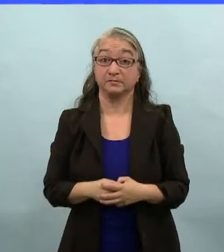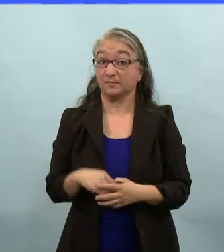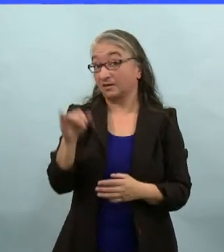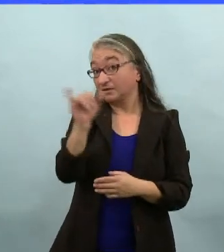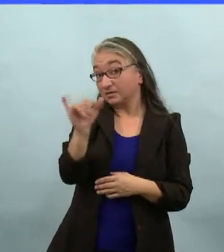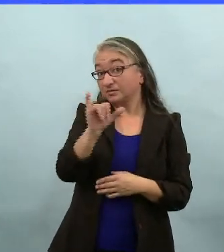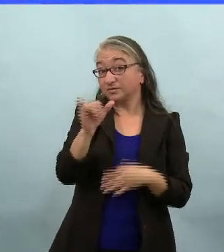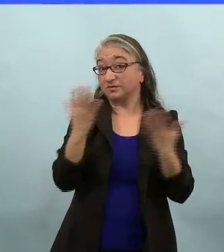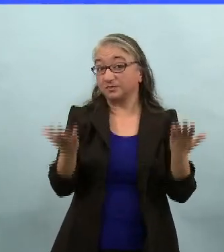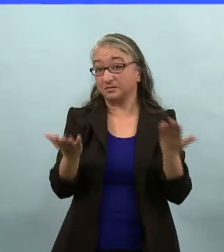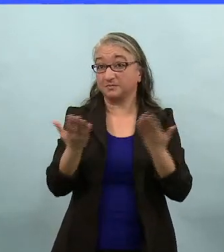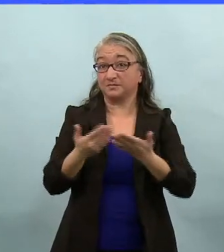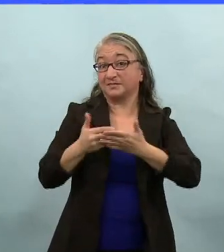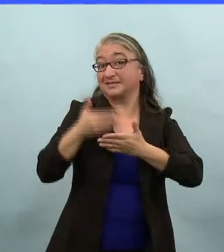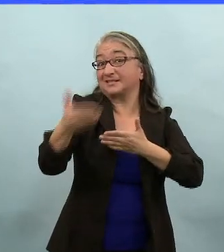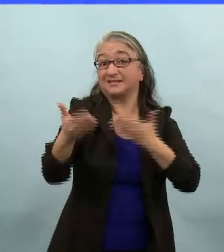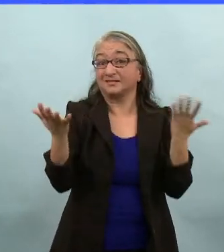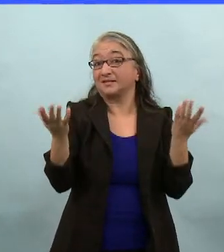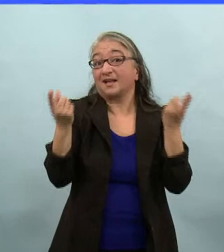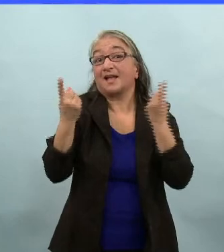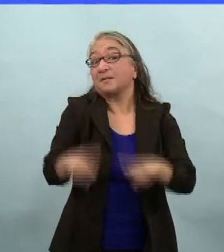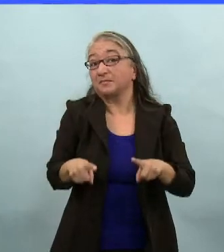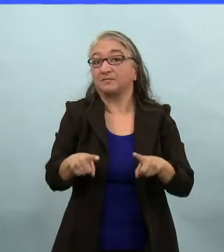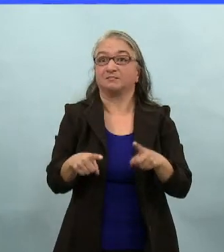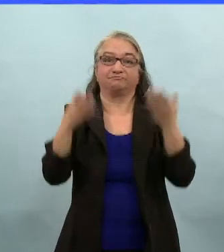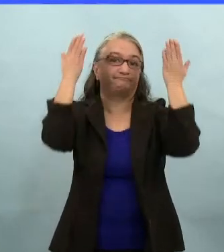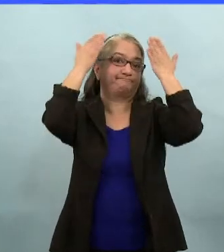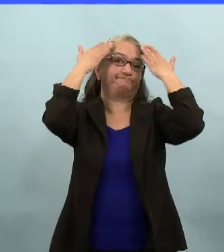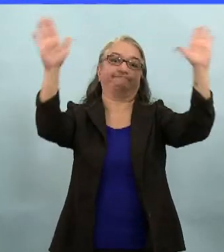we don't know how long omicron is going to circulate in our communities